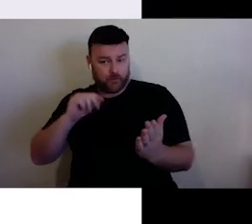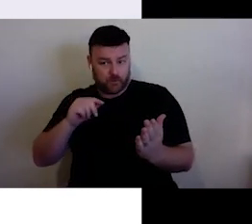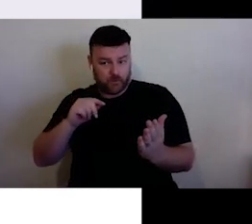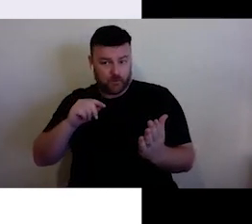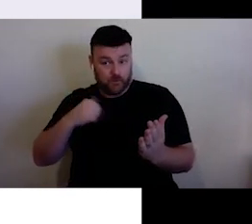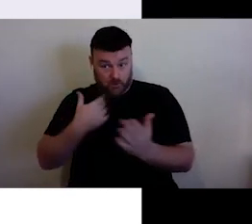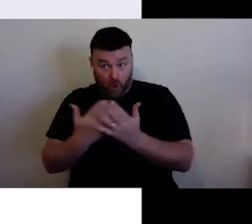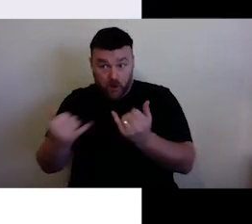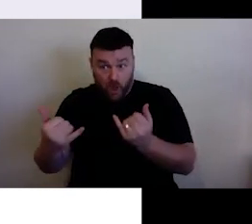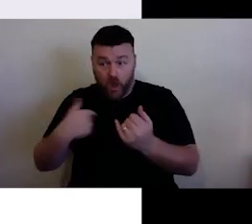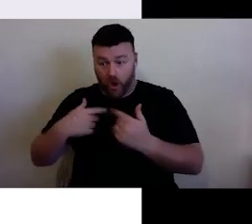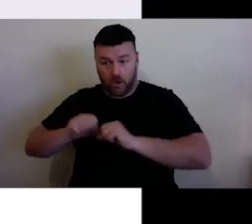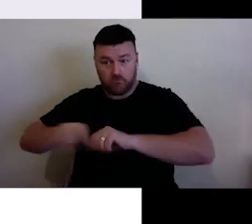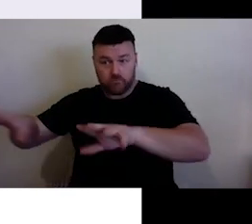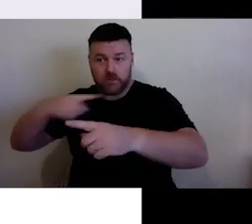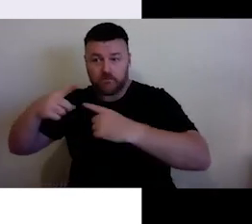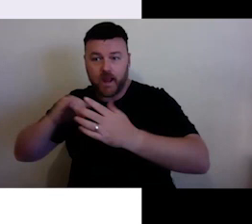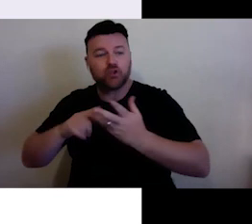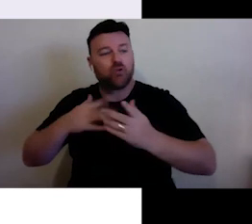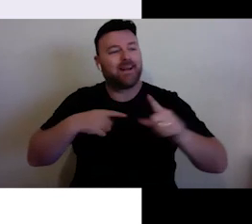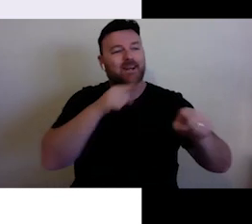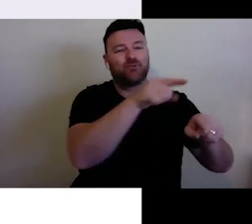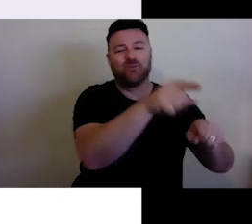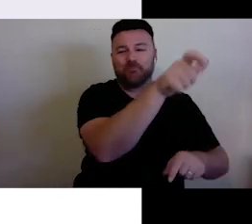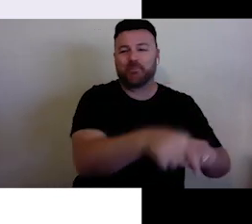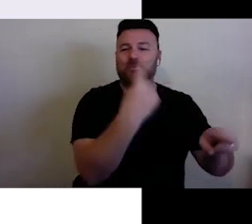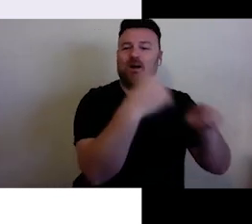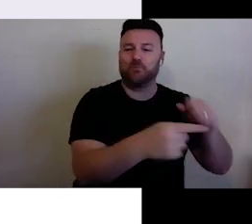communicating it to the public. So that's - you'd have to go and get